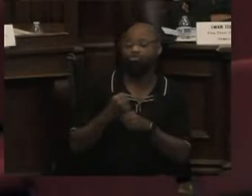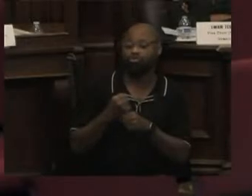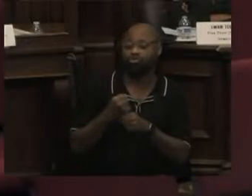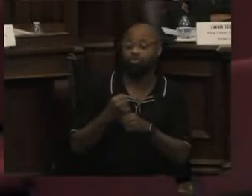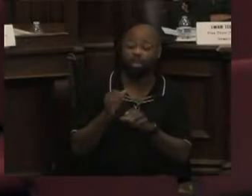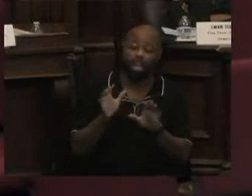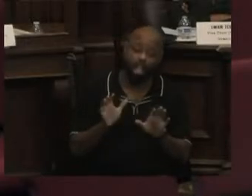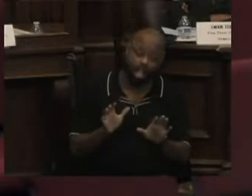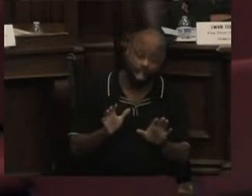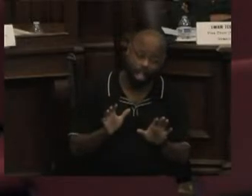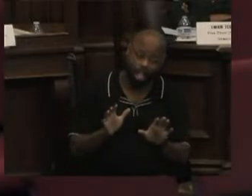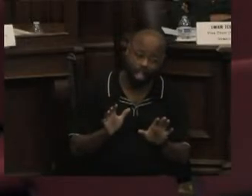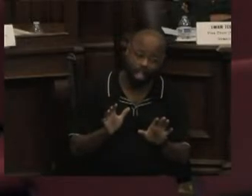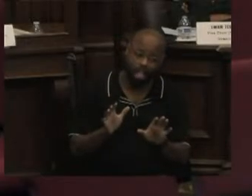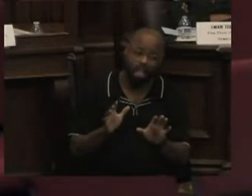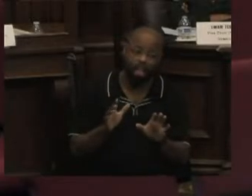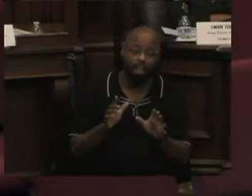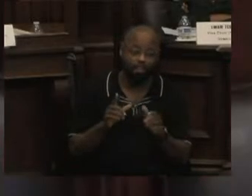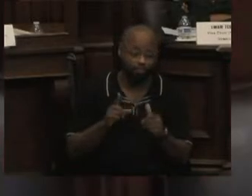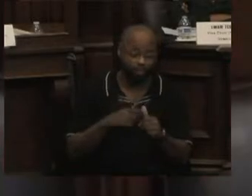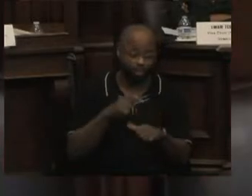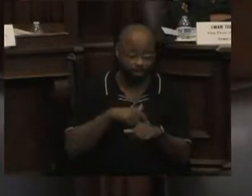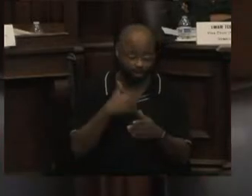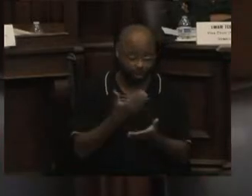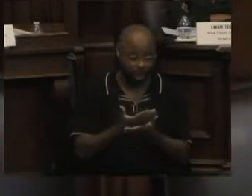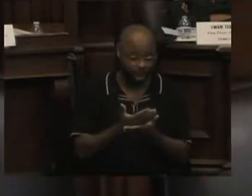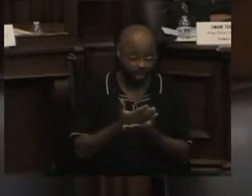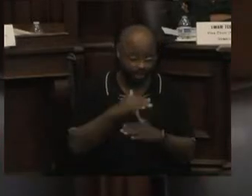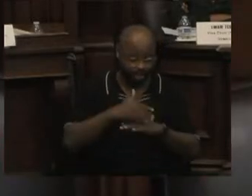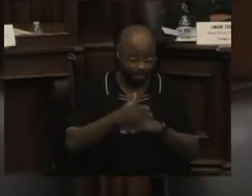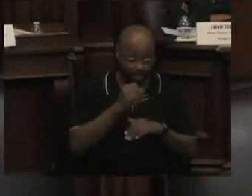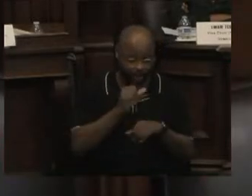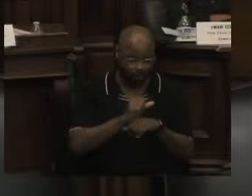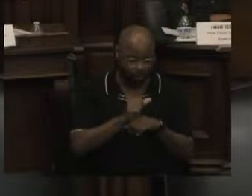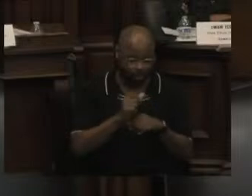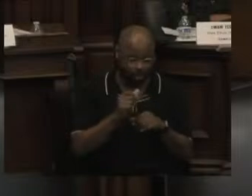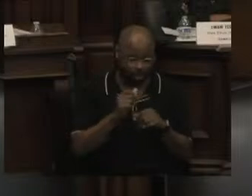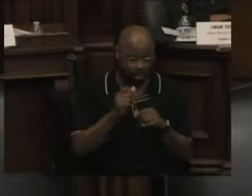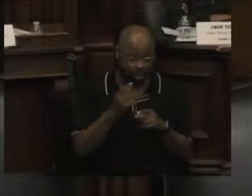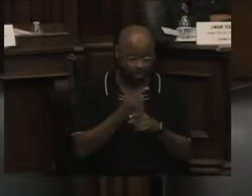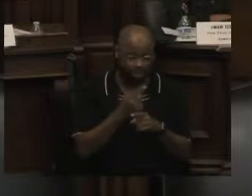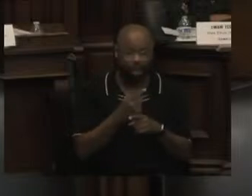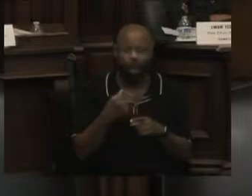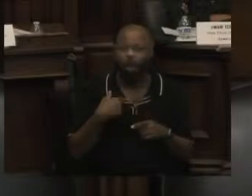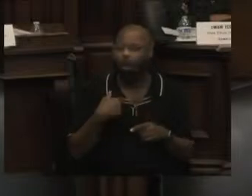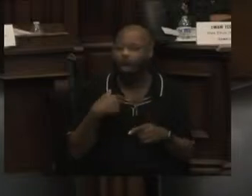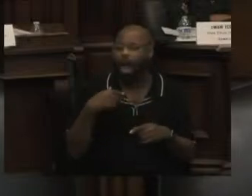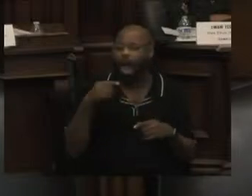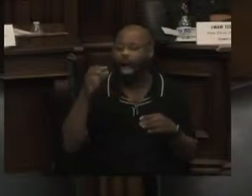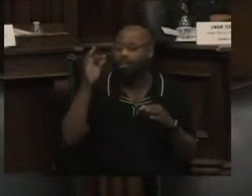And my laptop has been for a year. Matter of fact, from the